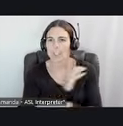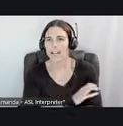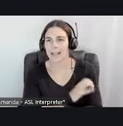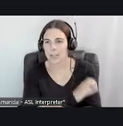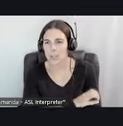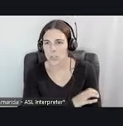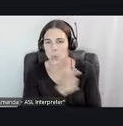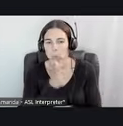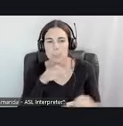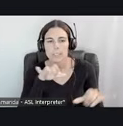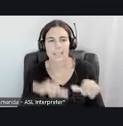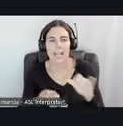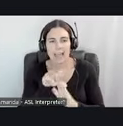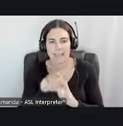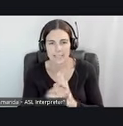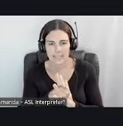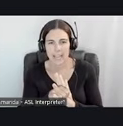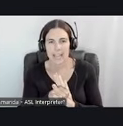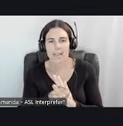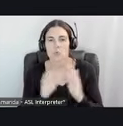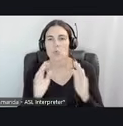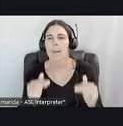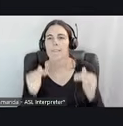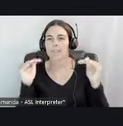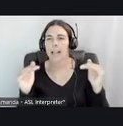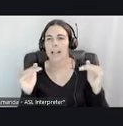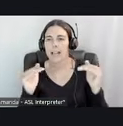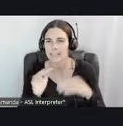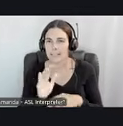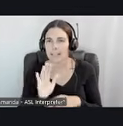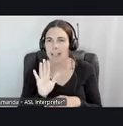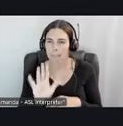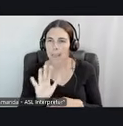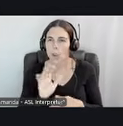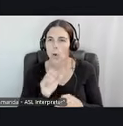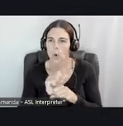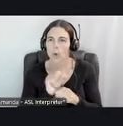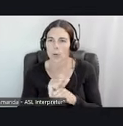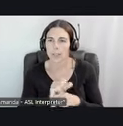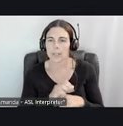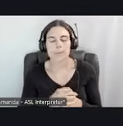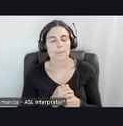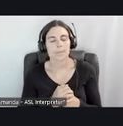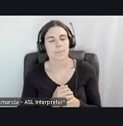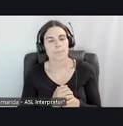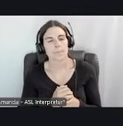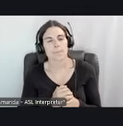and to advance clinical and practice practical research. This work cannot be accomplished